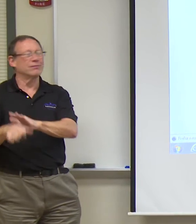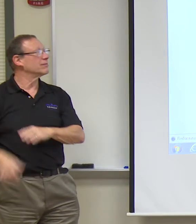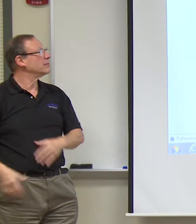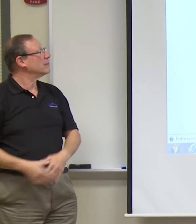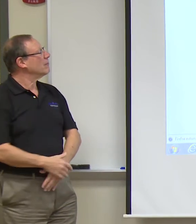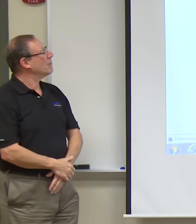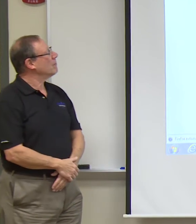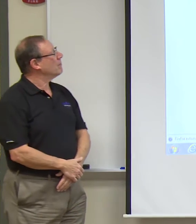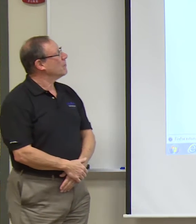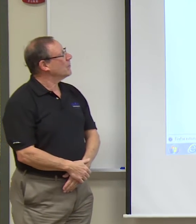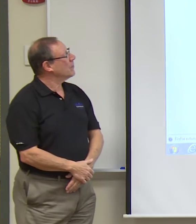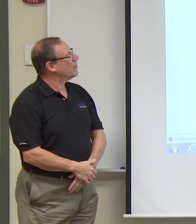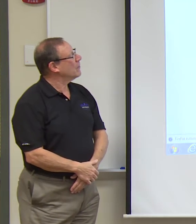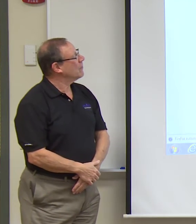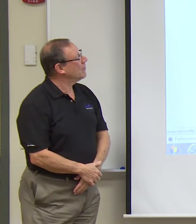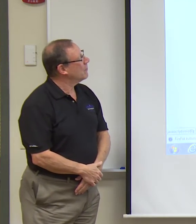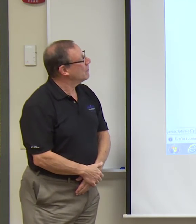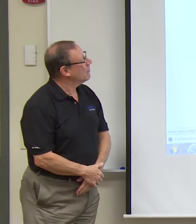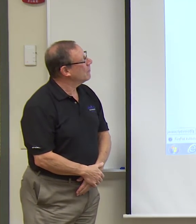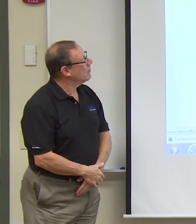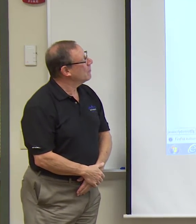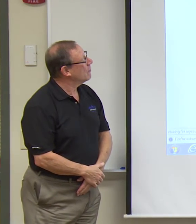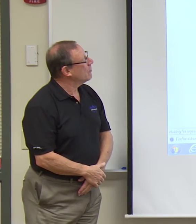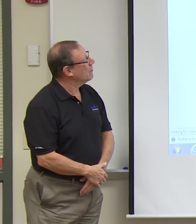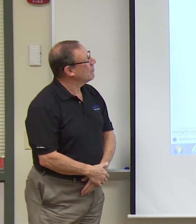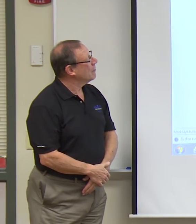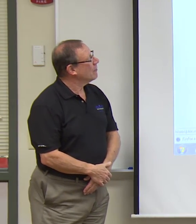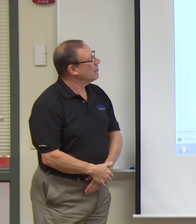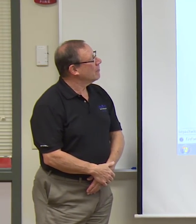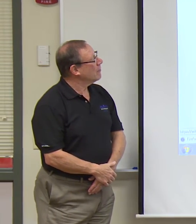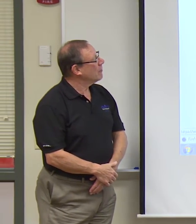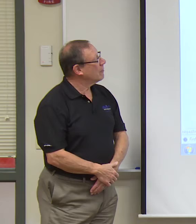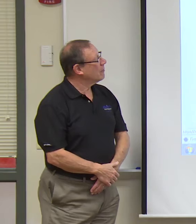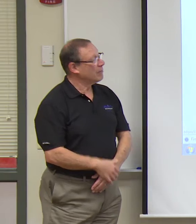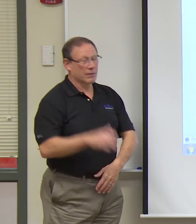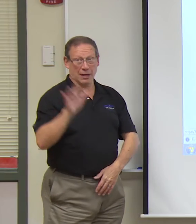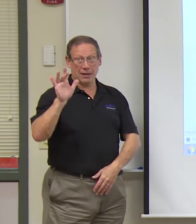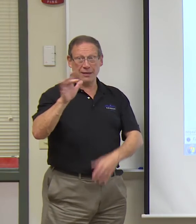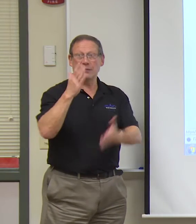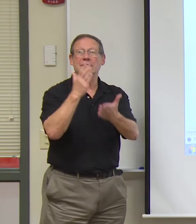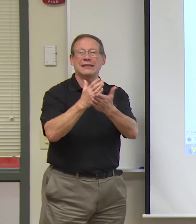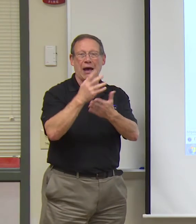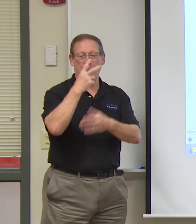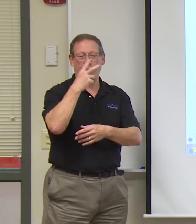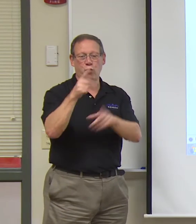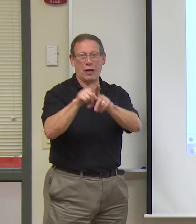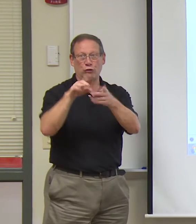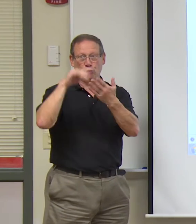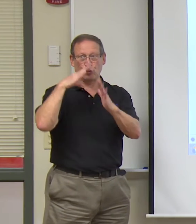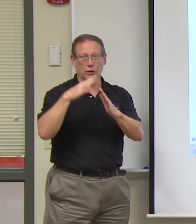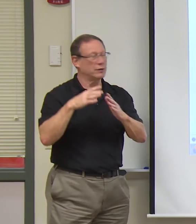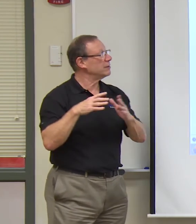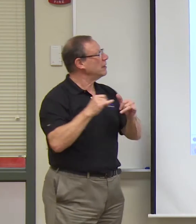So, again, to stop seeing as student, you just click there again. Again, when you change views, it always kicks you